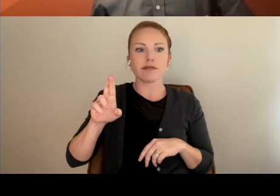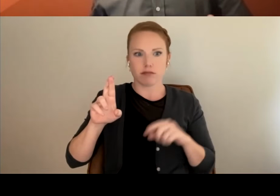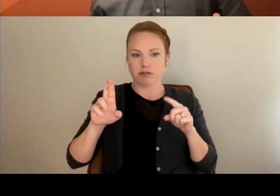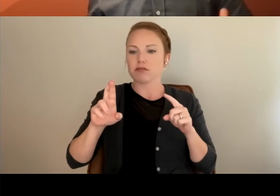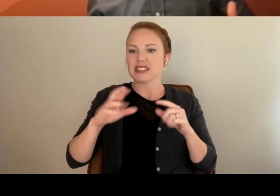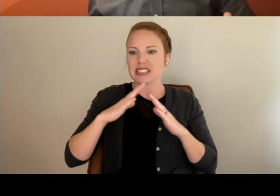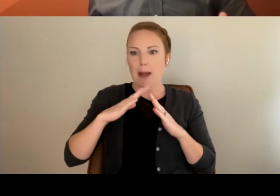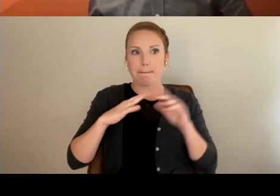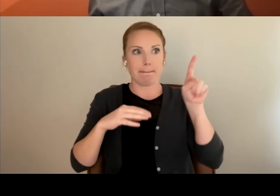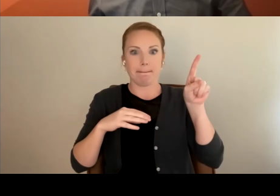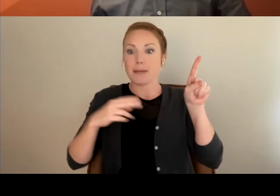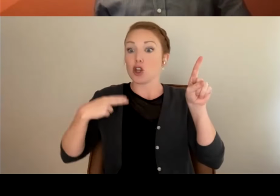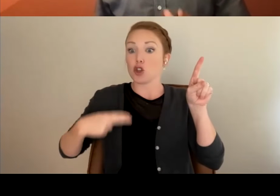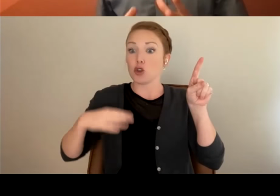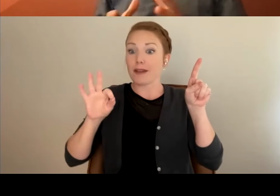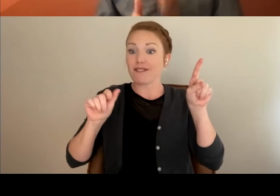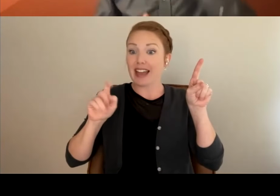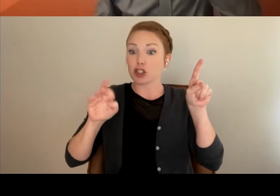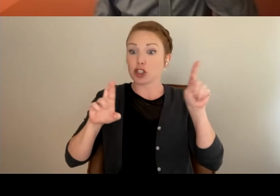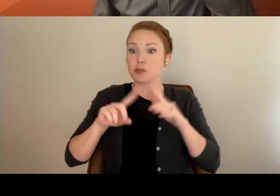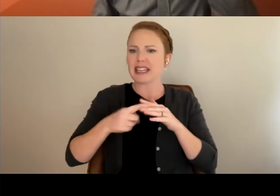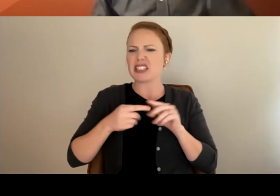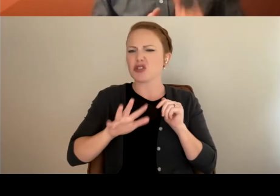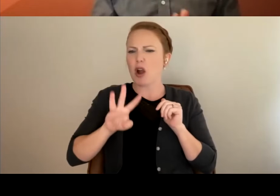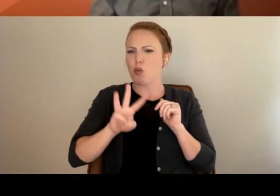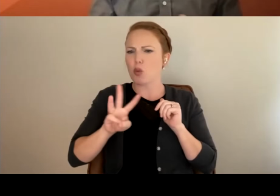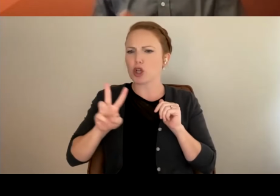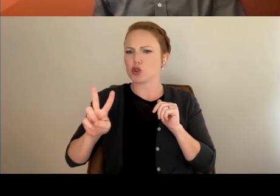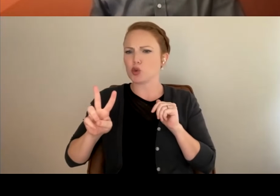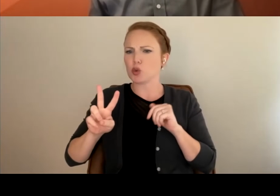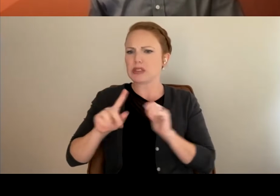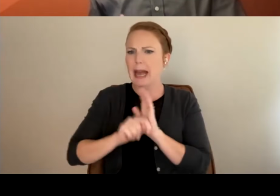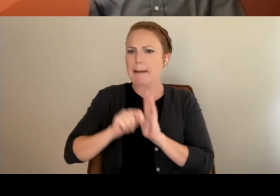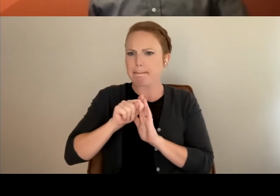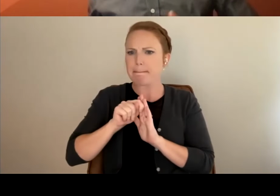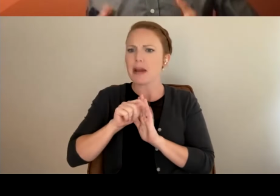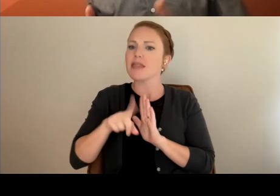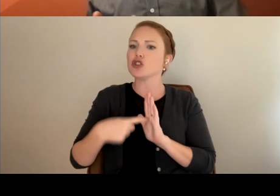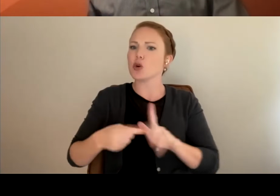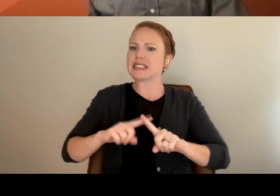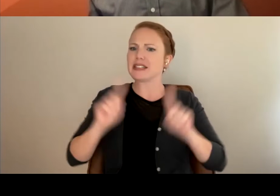around the World War II era and it marked a difference in thinking about how do we build